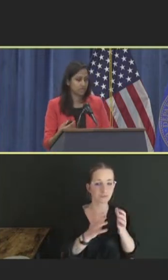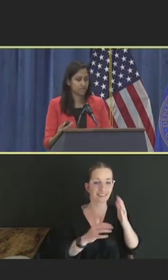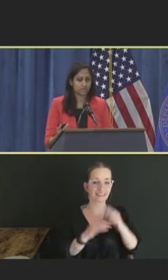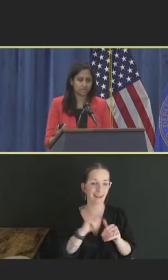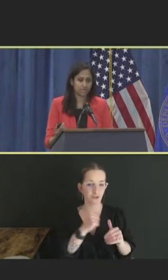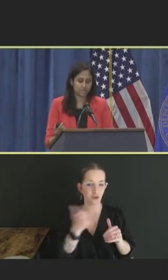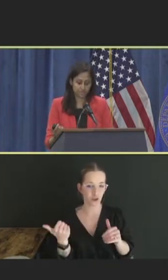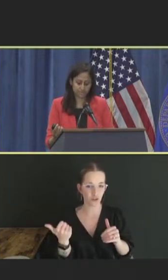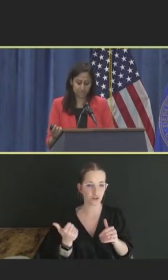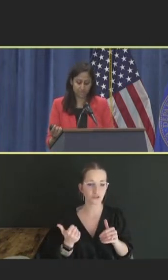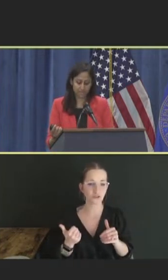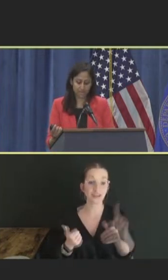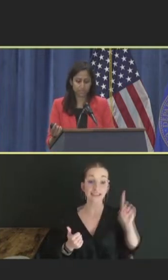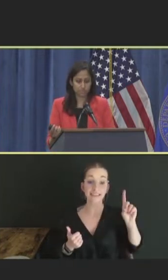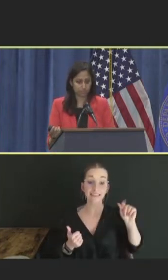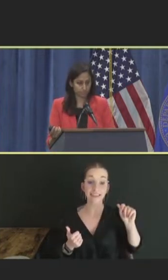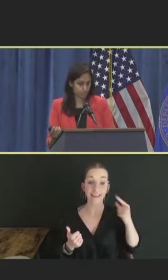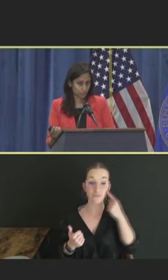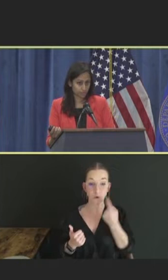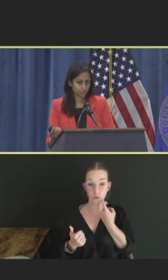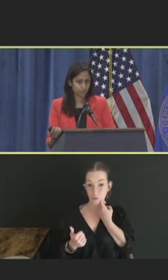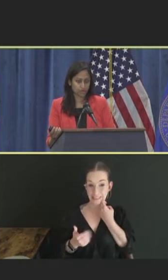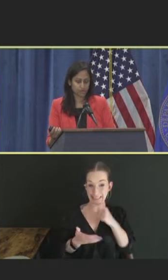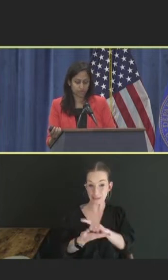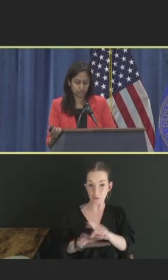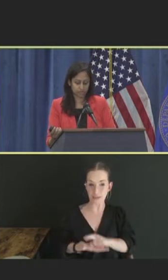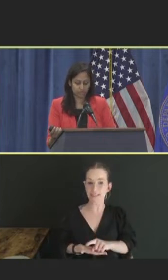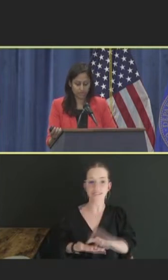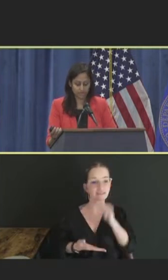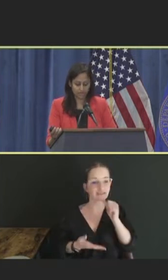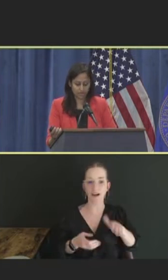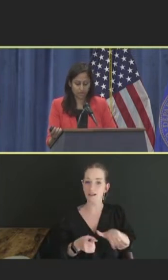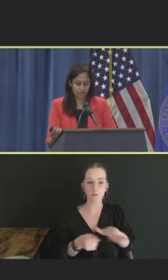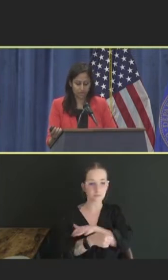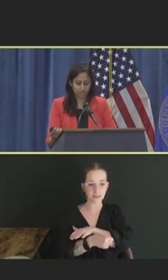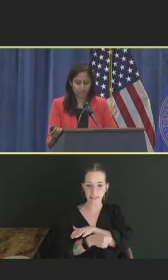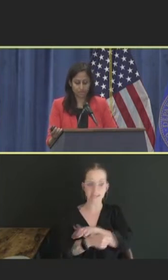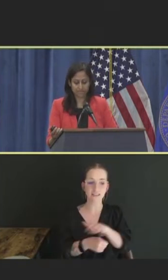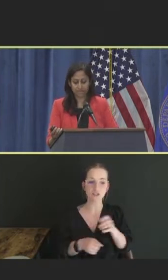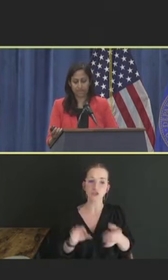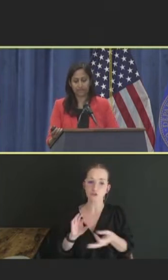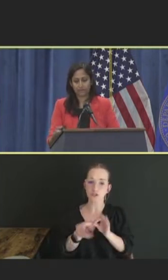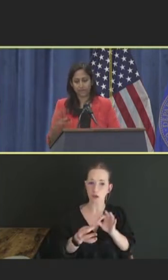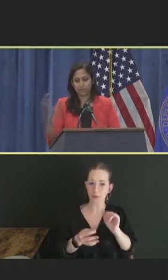weeks are incomplete and should be interpreted with caution. And that's a caveat that I put